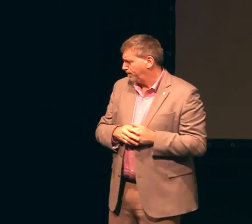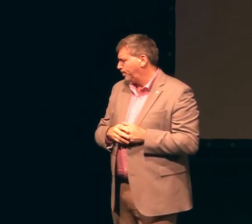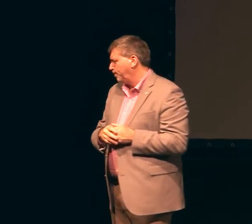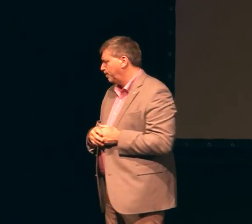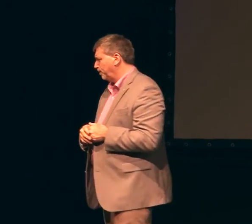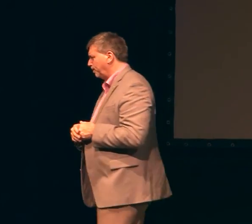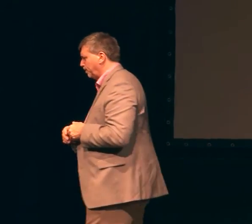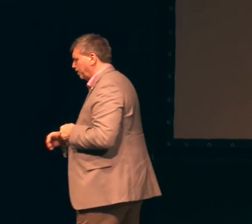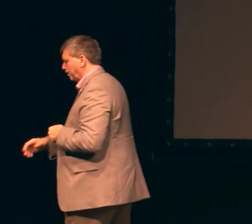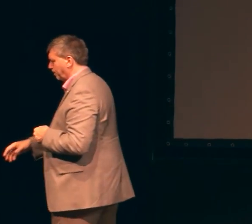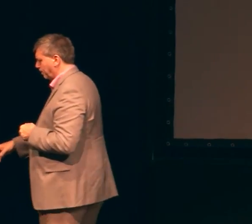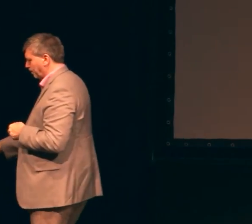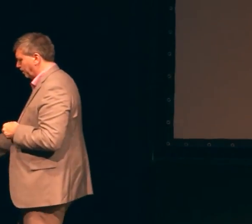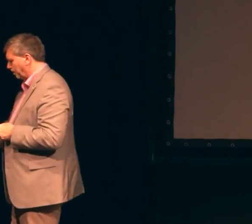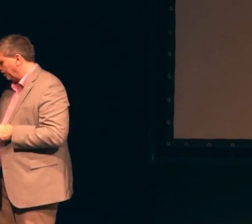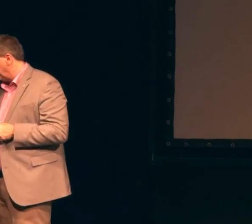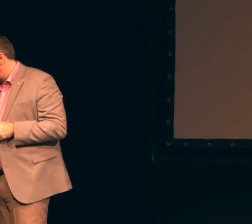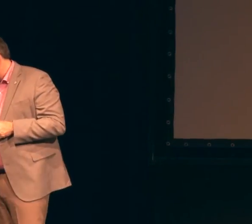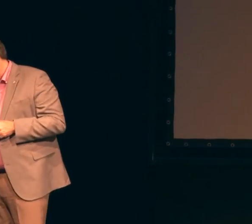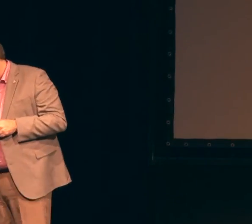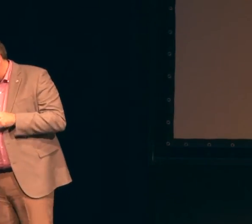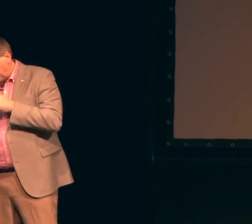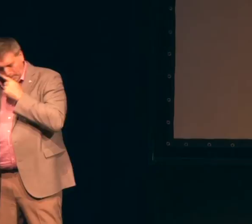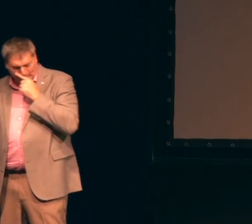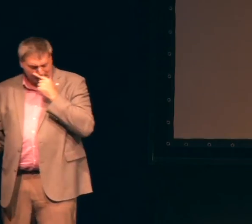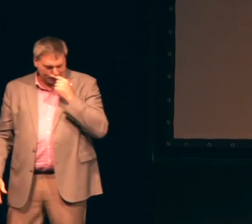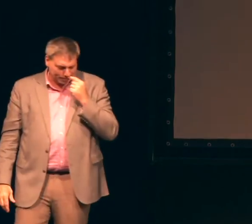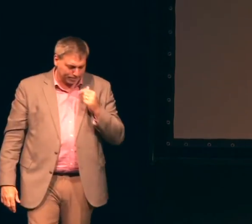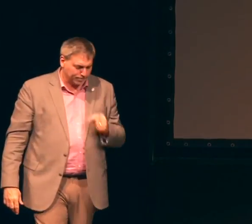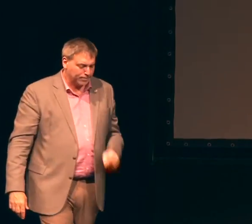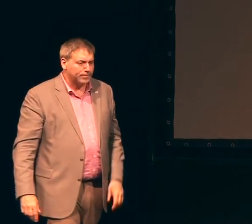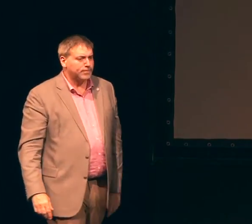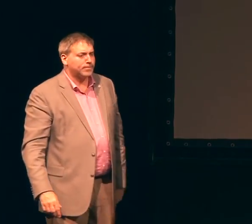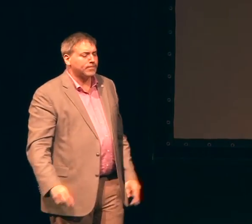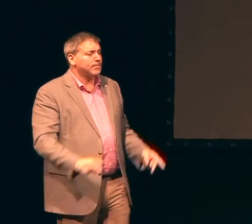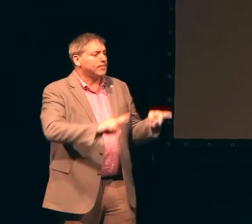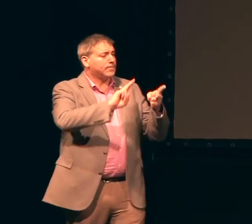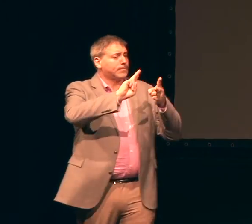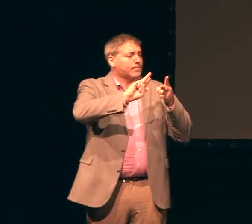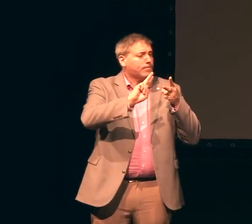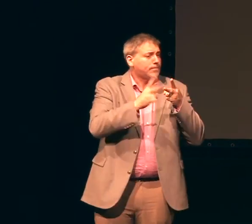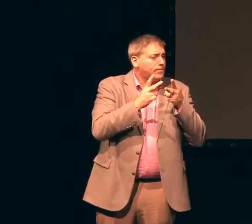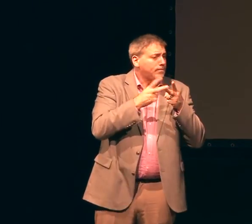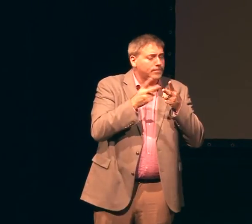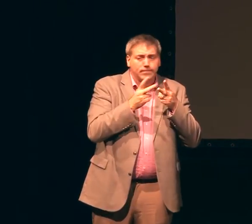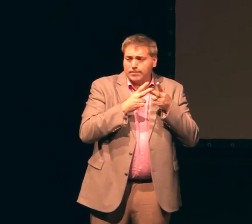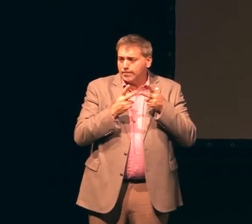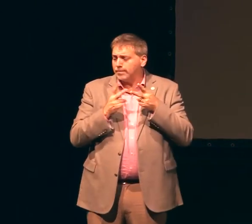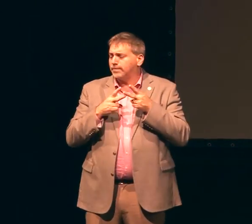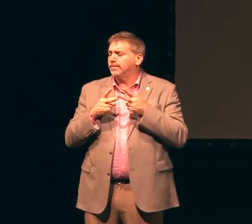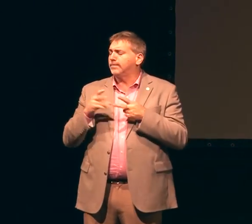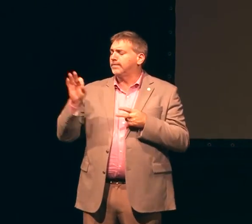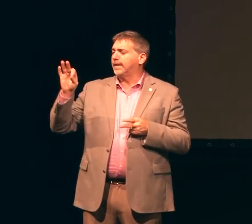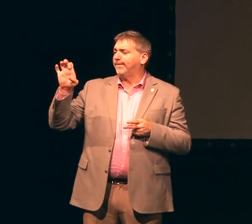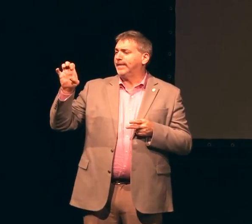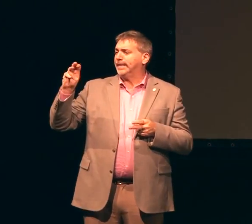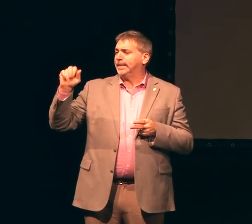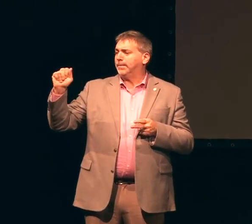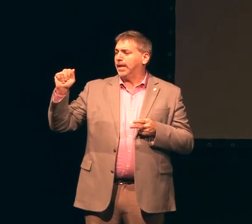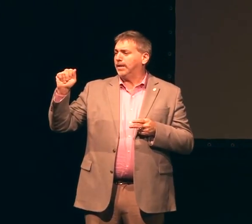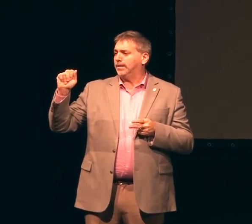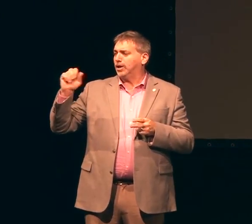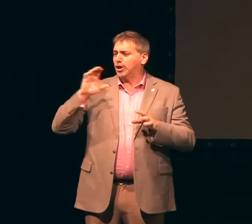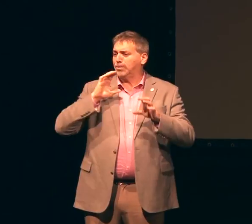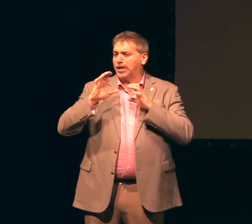that we use. A second priority is FEMA